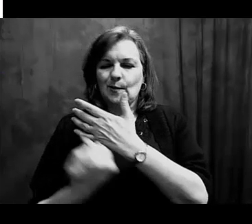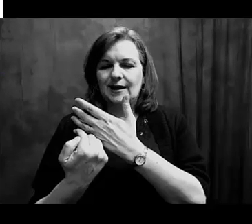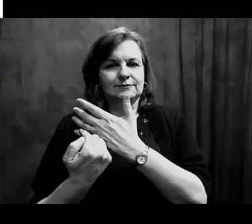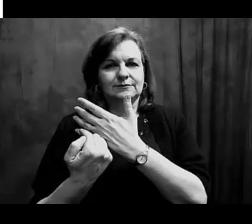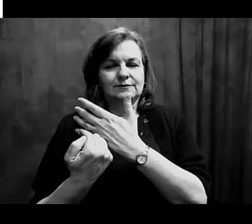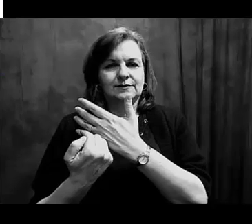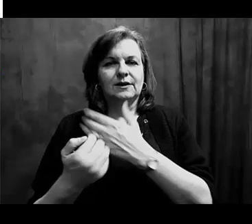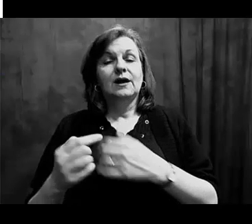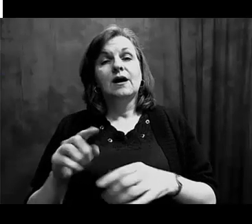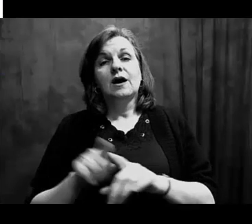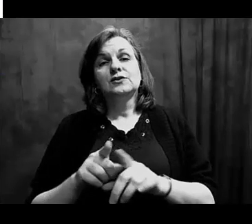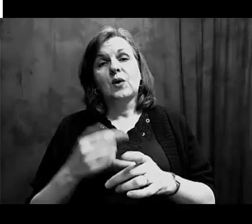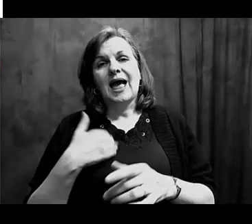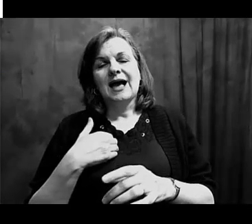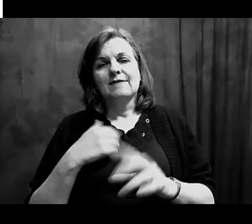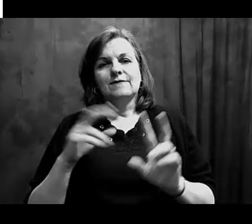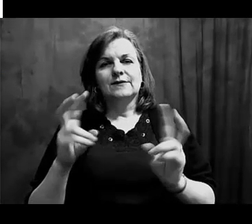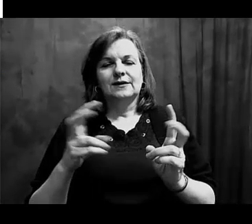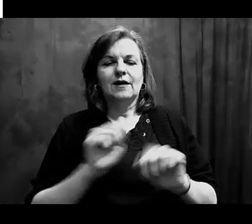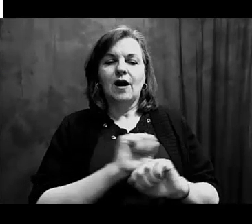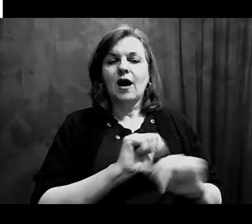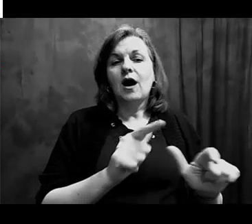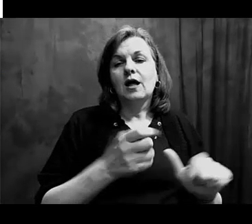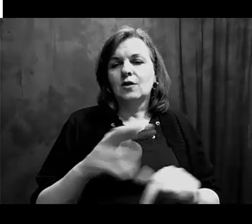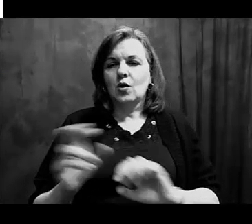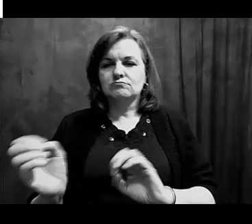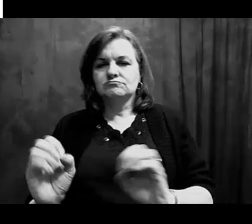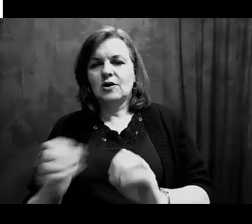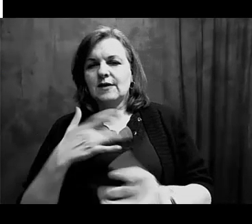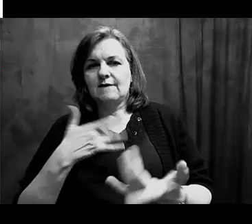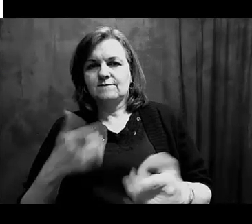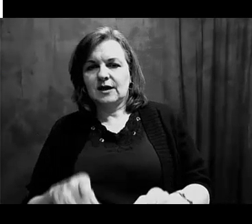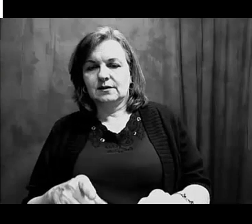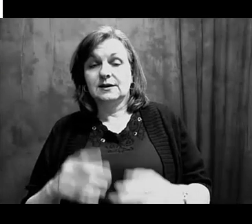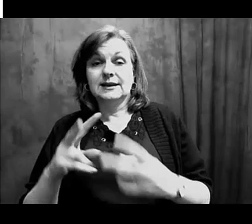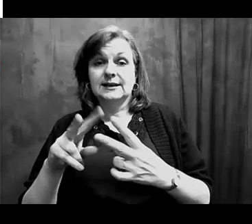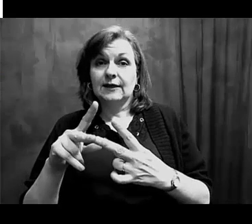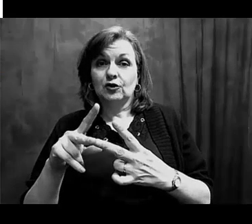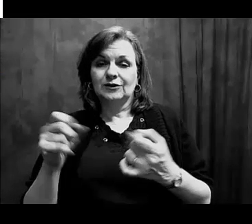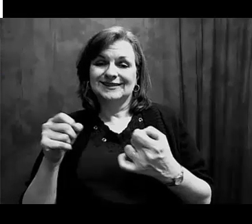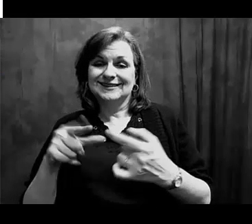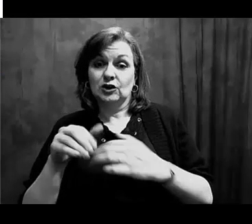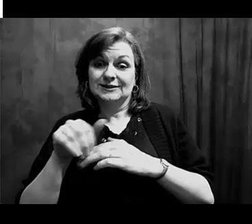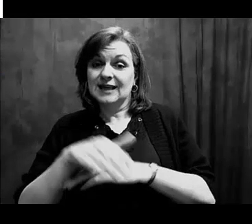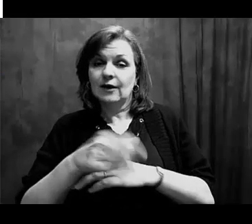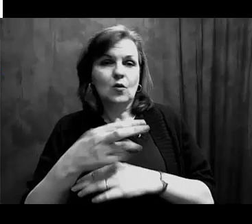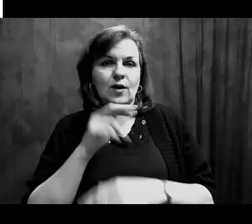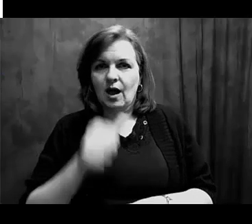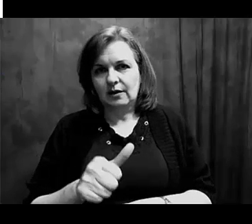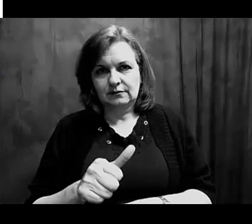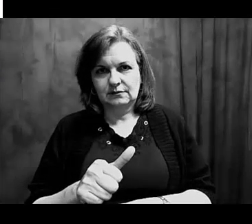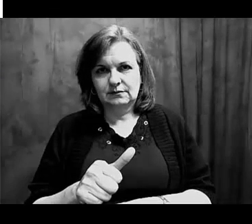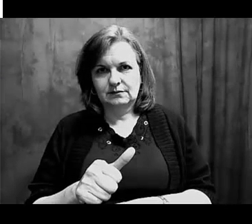we also have what we call "all or none events" -- either you're going to send a signal or you're not!